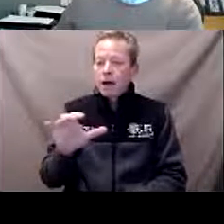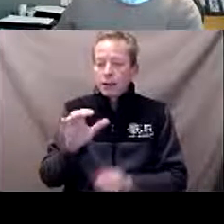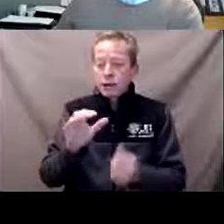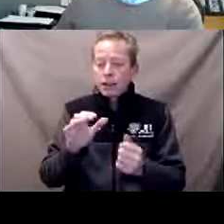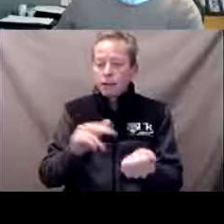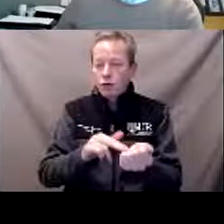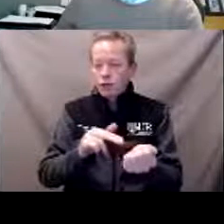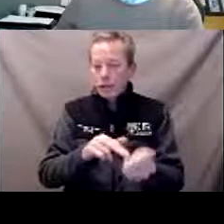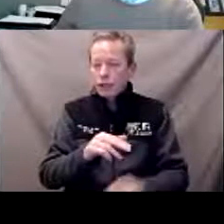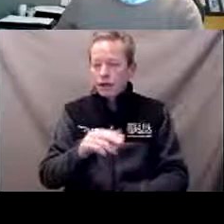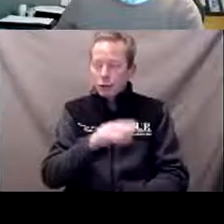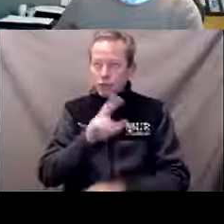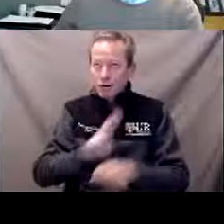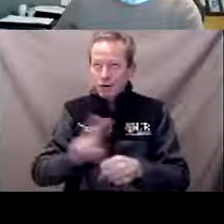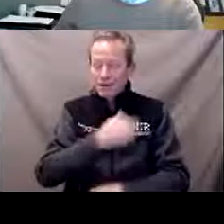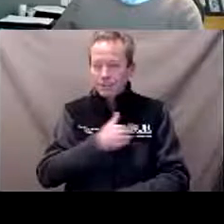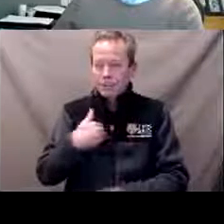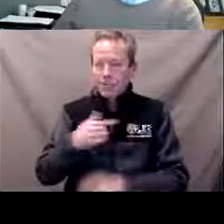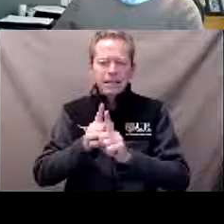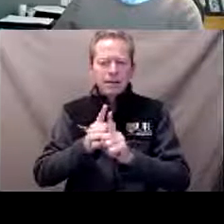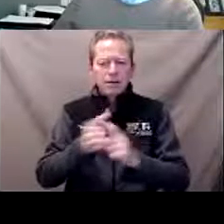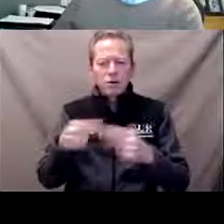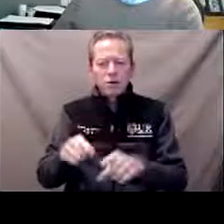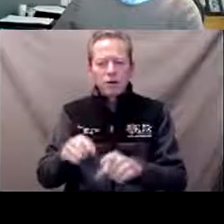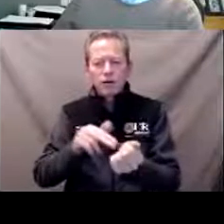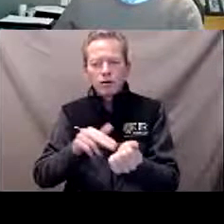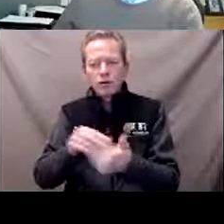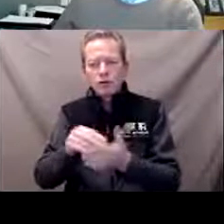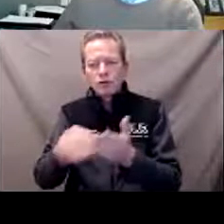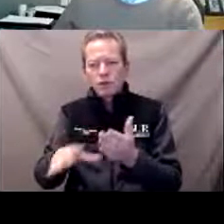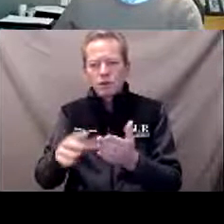a mentor for the nursing students during their community placement. Dr. McMillan is a primary